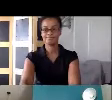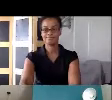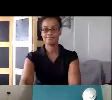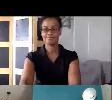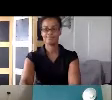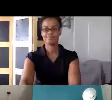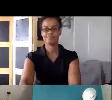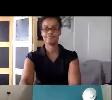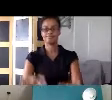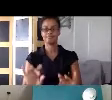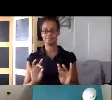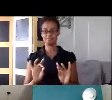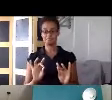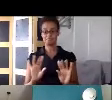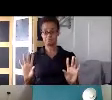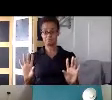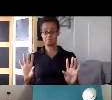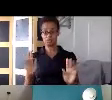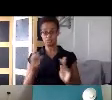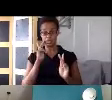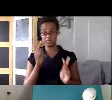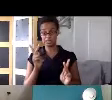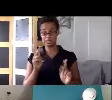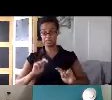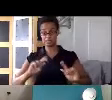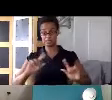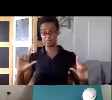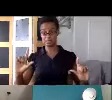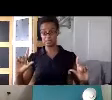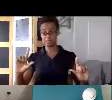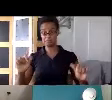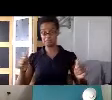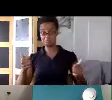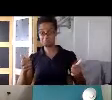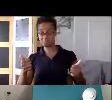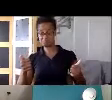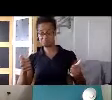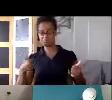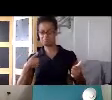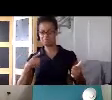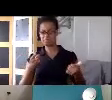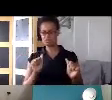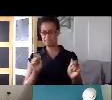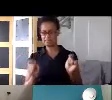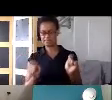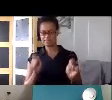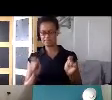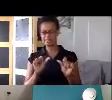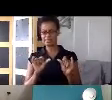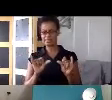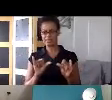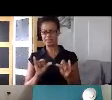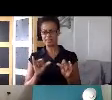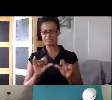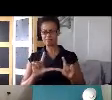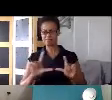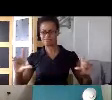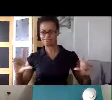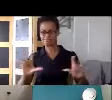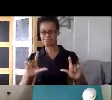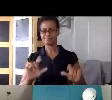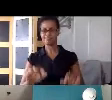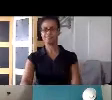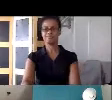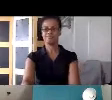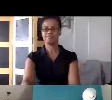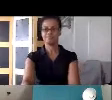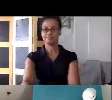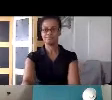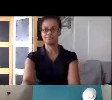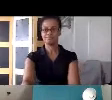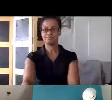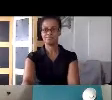this as I figure out how to increase it as well.